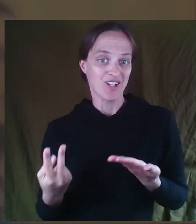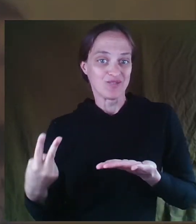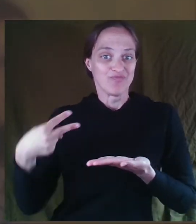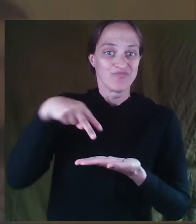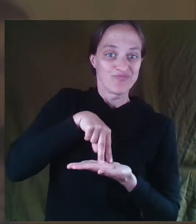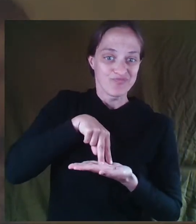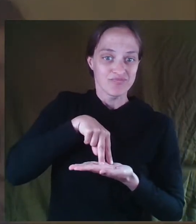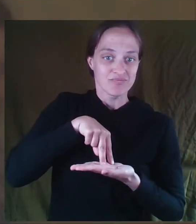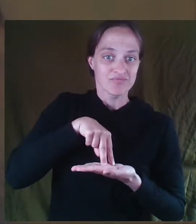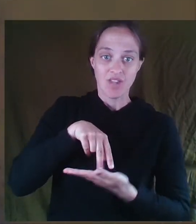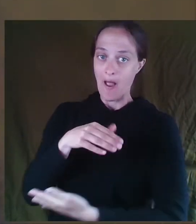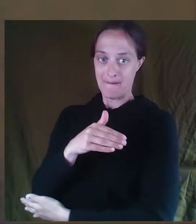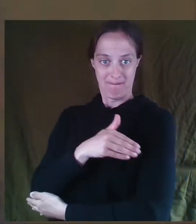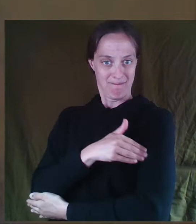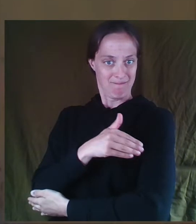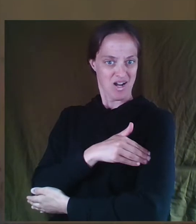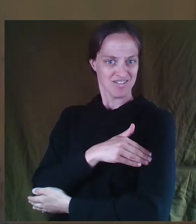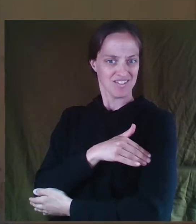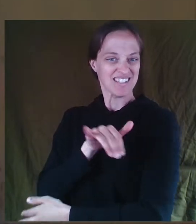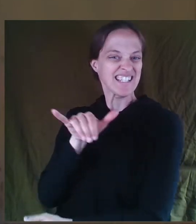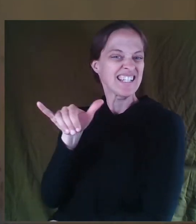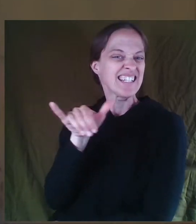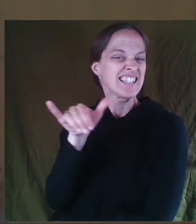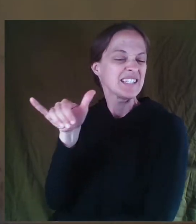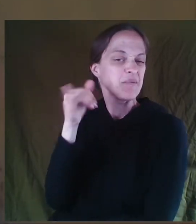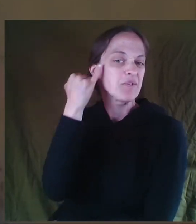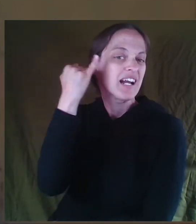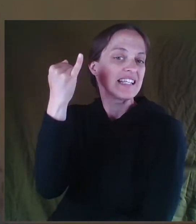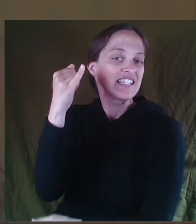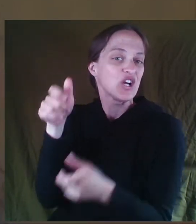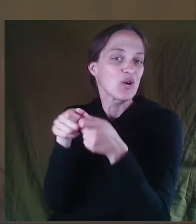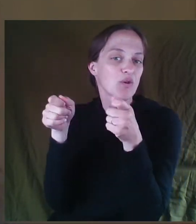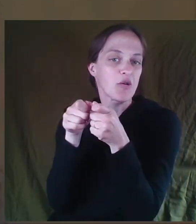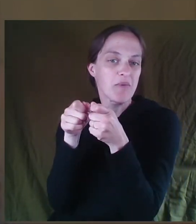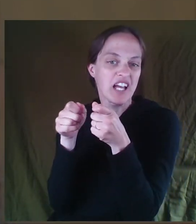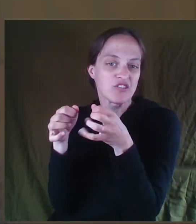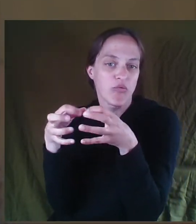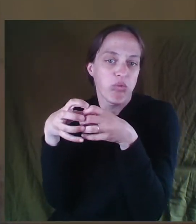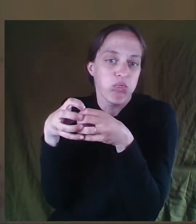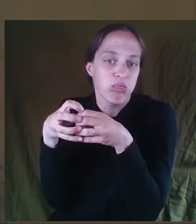Muscles are like bundles of stretchy rubber bands that hold your bones together.